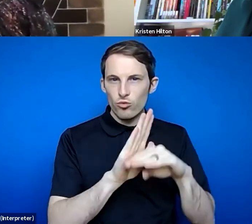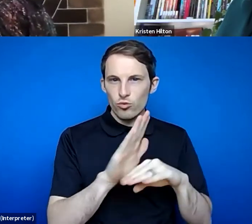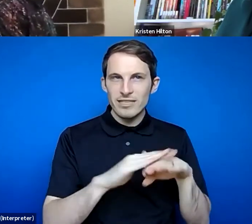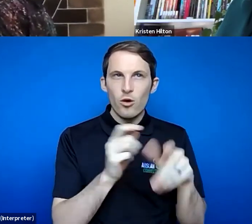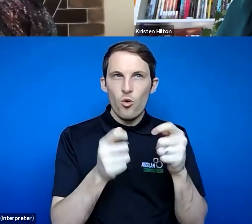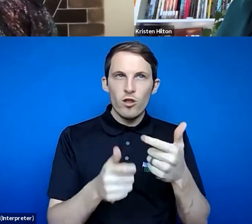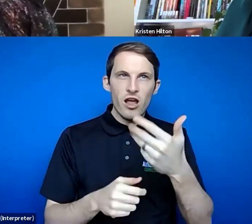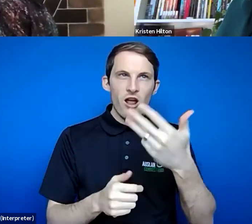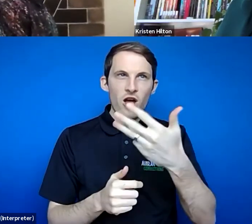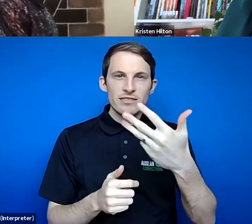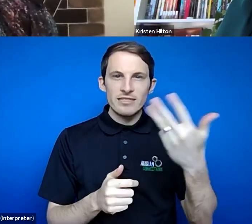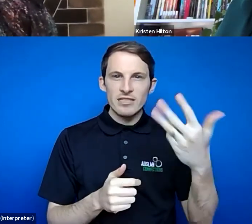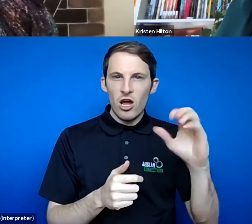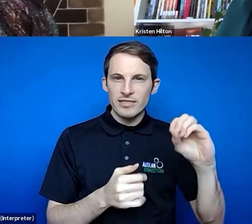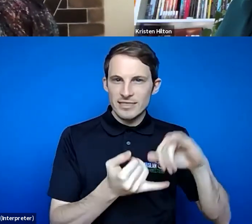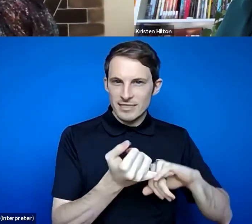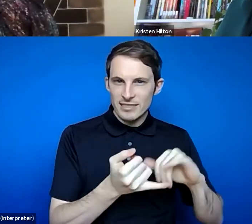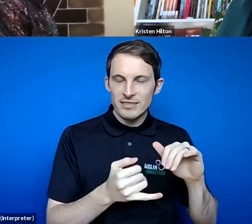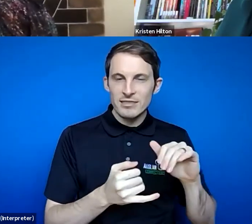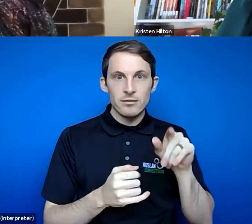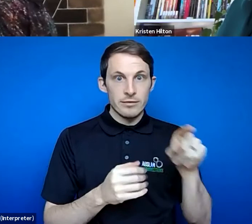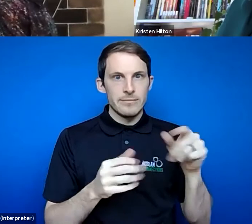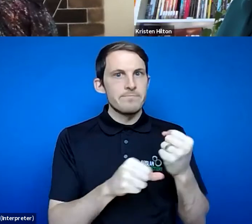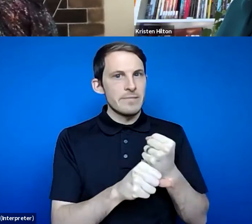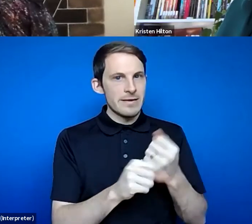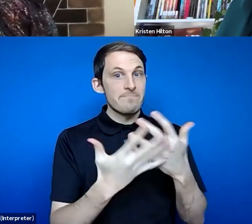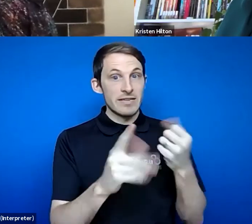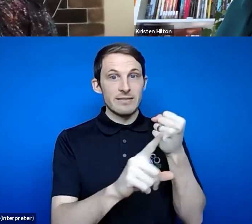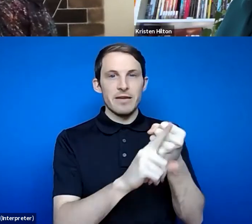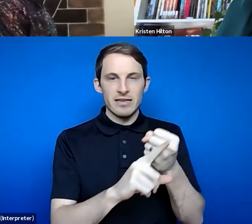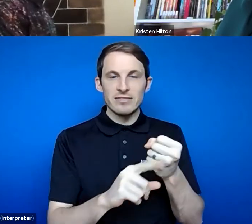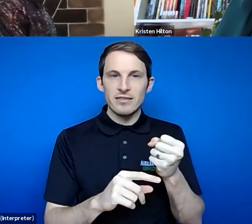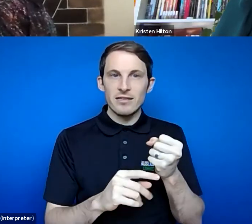1990s, that's made a huge impact. It's the reason that when you look round the country